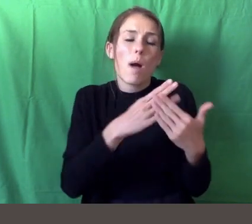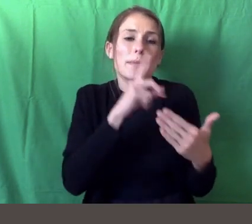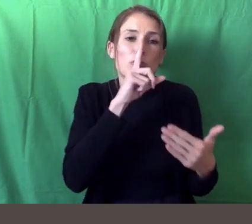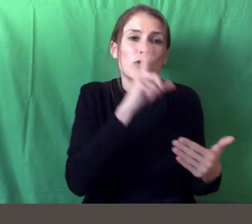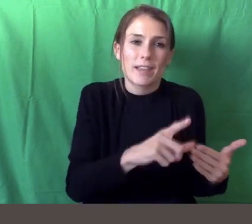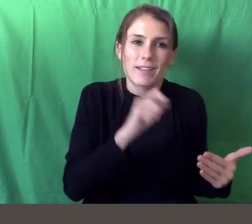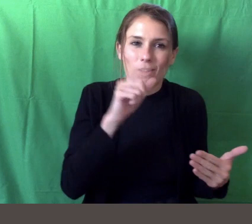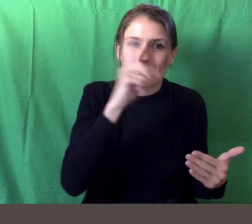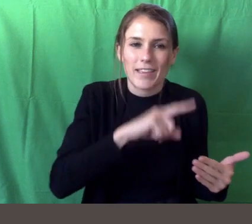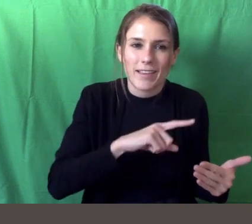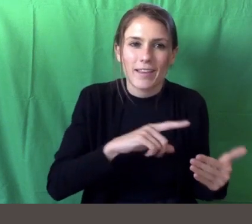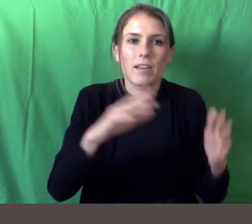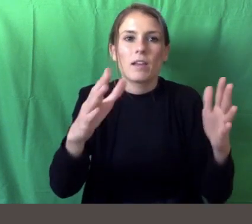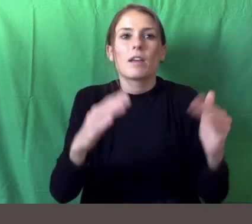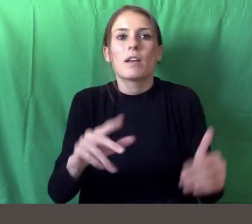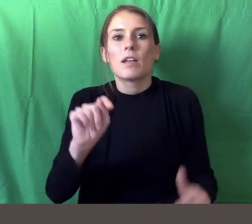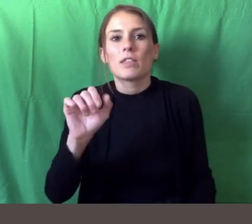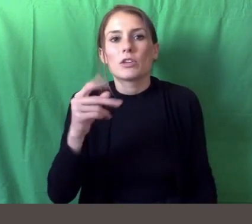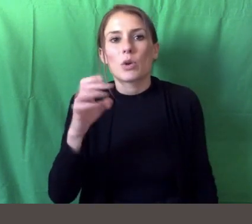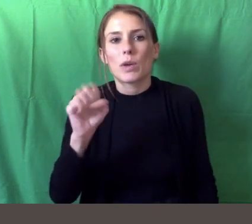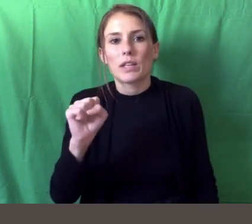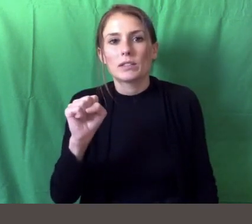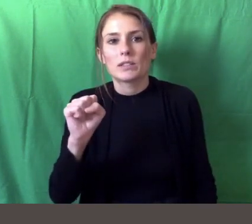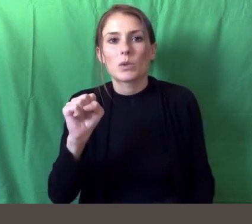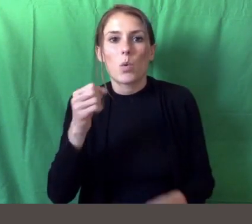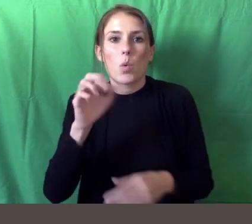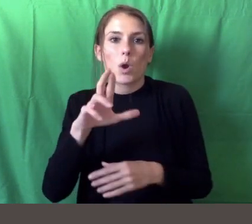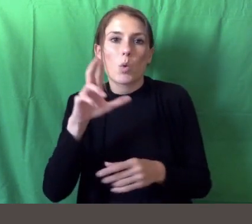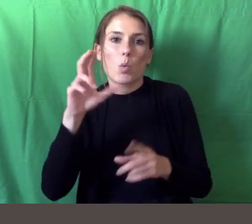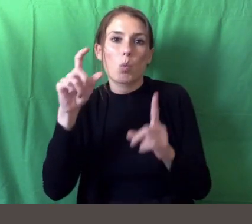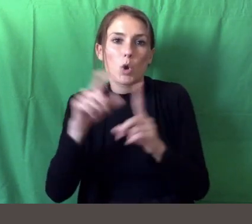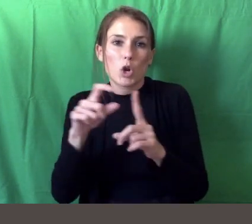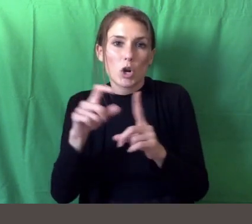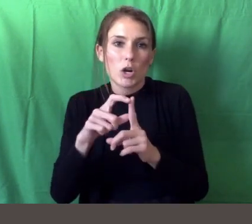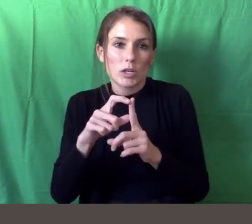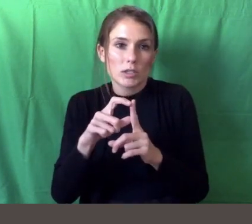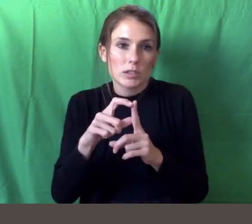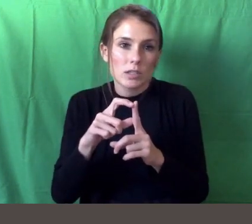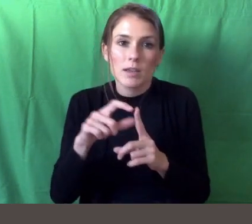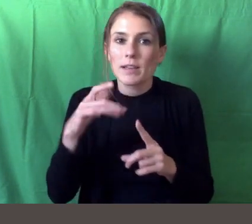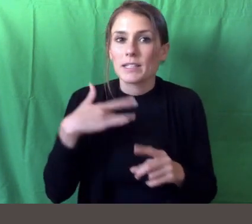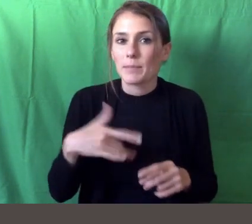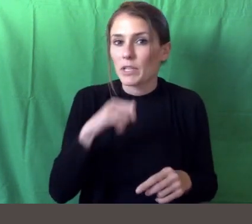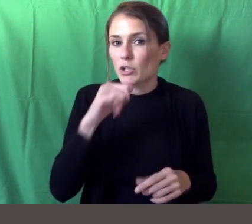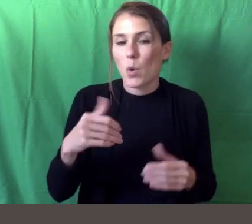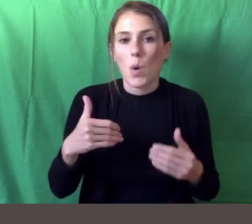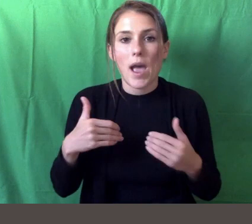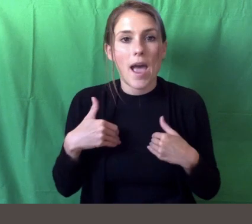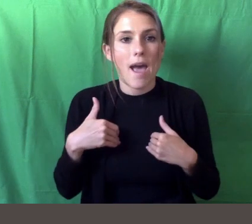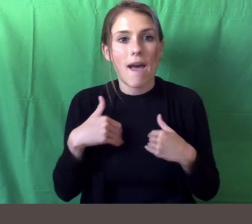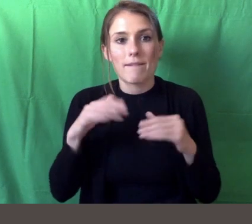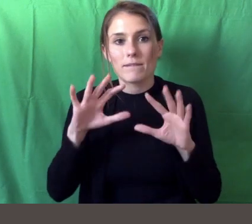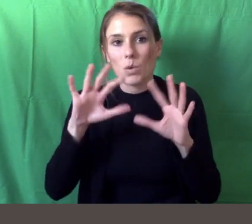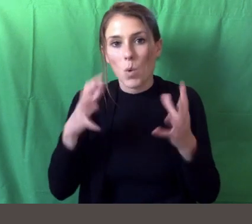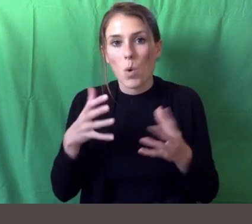Now, the tokens and word vectors used in LLMs and transformers usually do not contain whole entities.